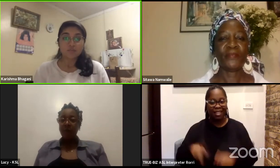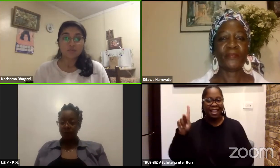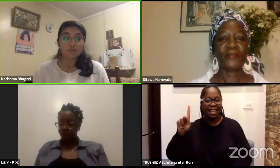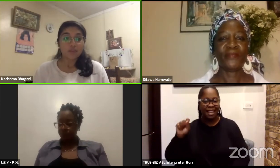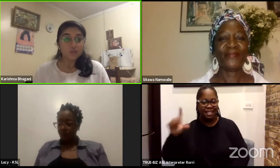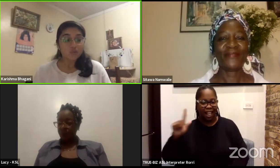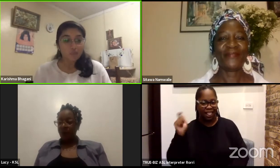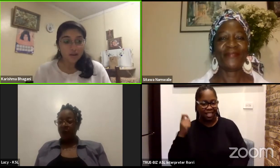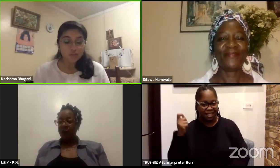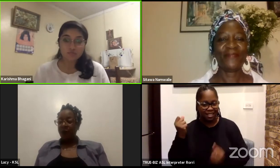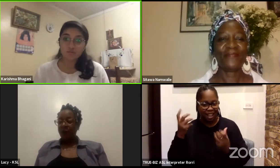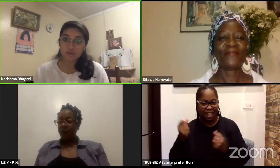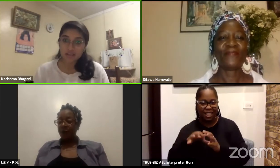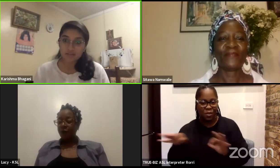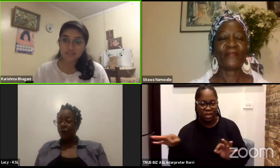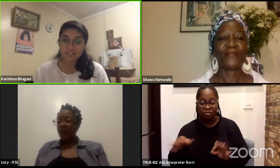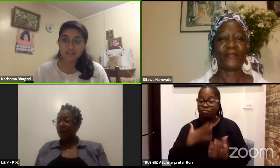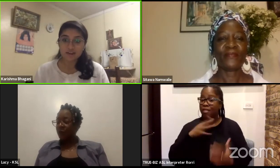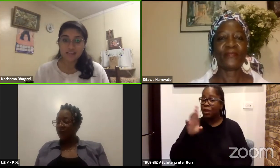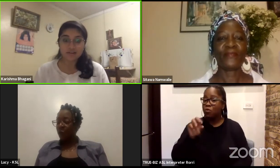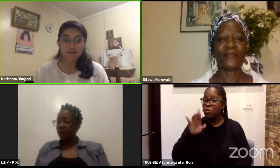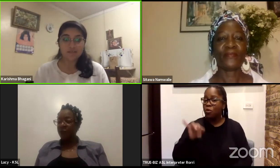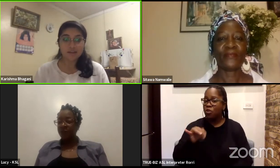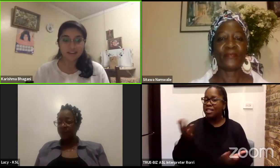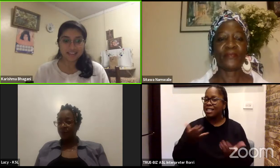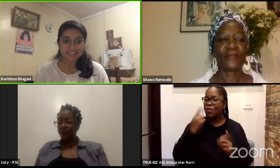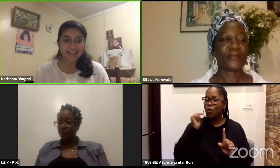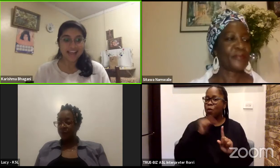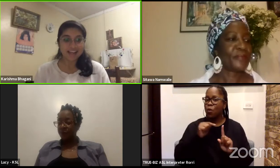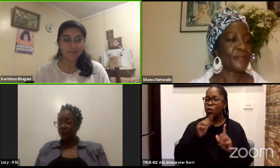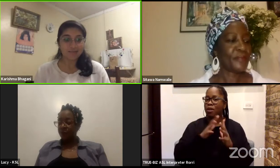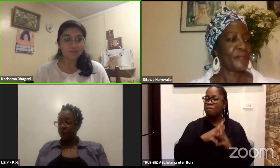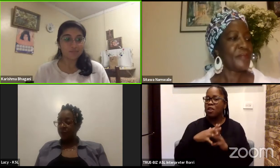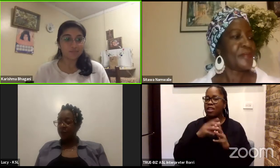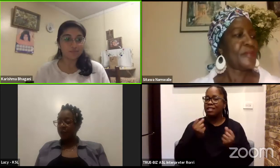So thank you so much to Rorri who is here as our American sign language representative.